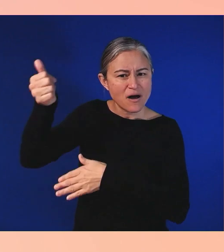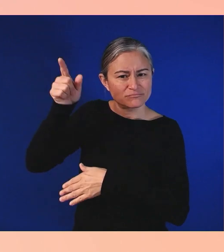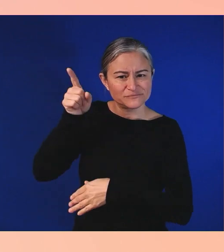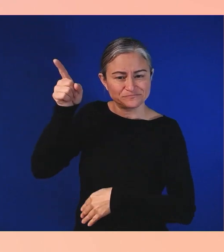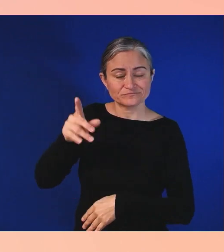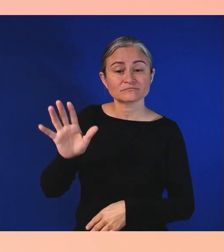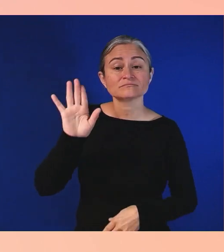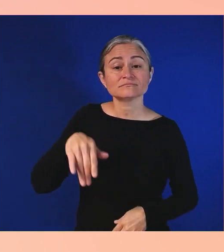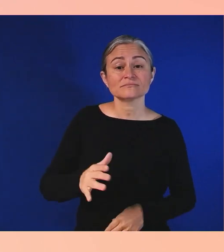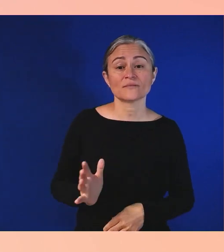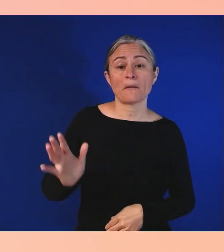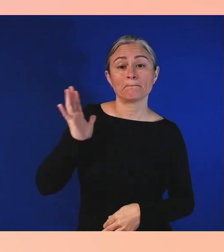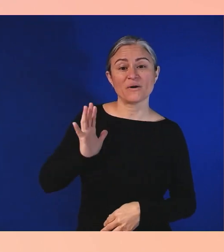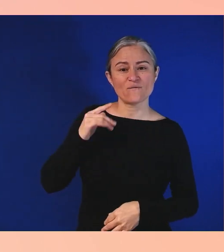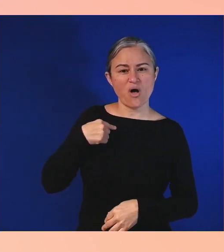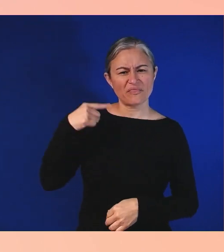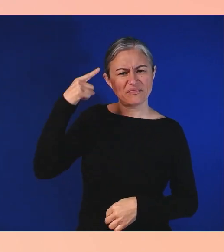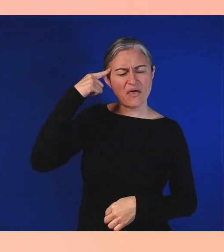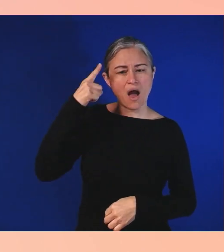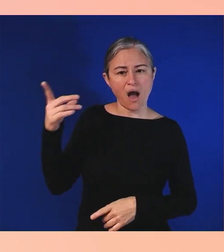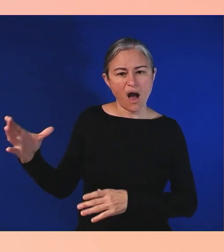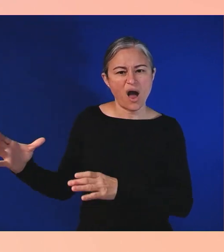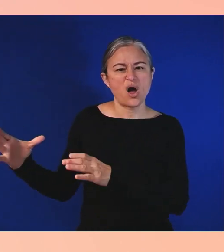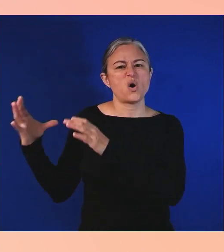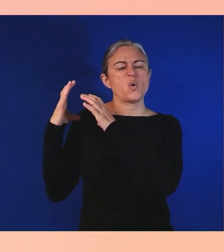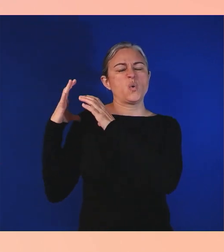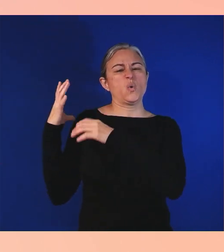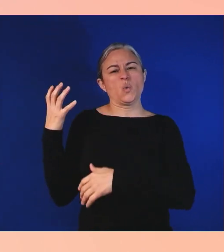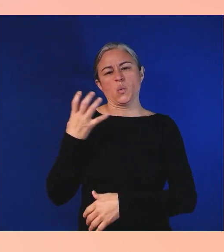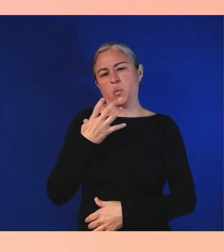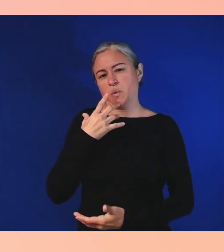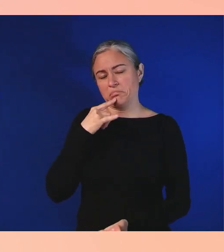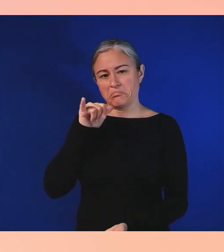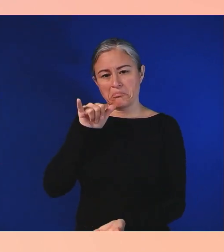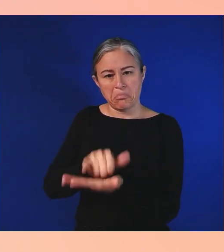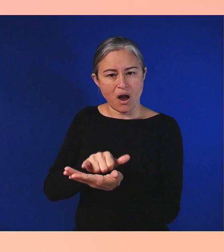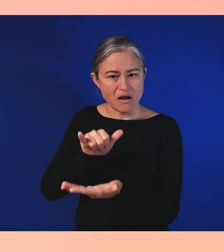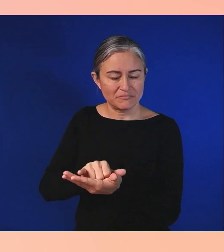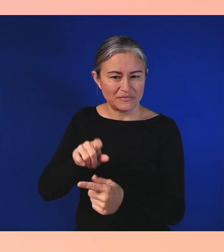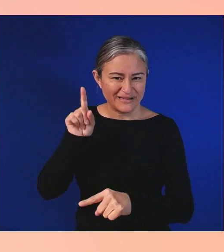In fact, this Power Platform simplified the process of data collation,